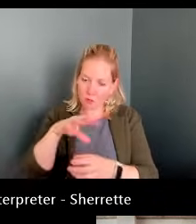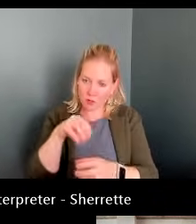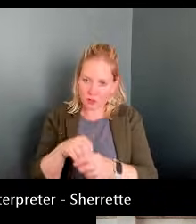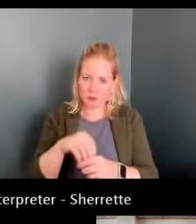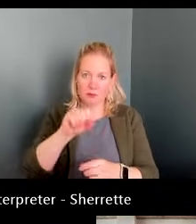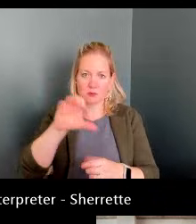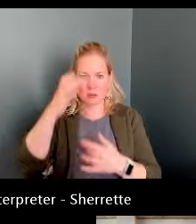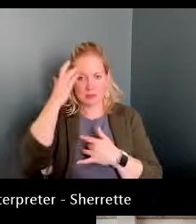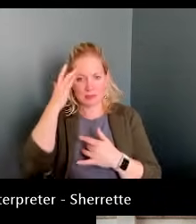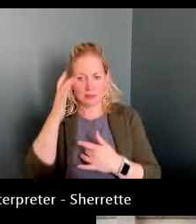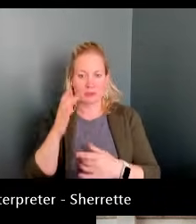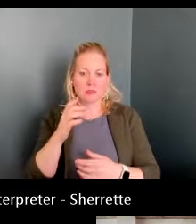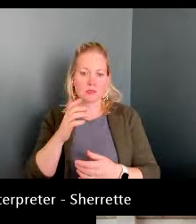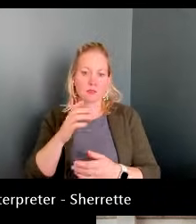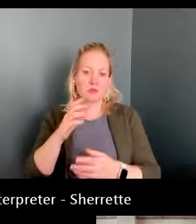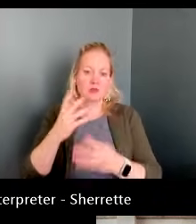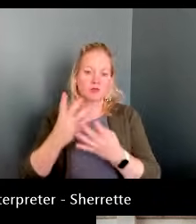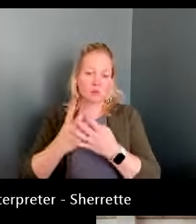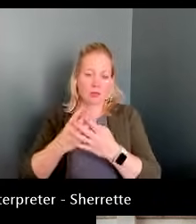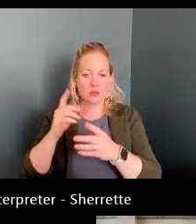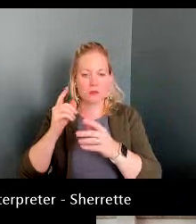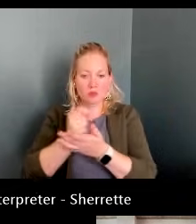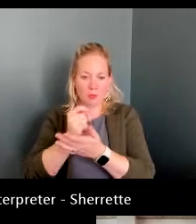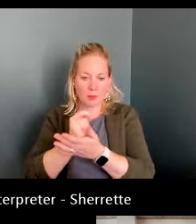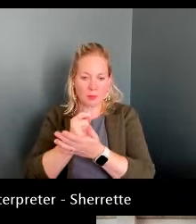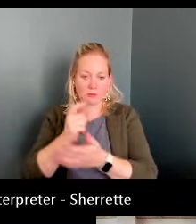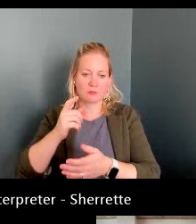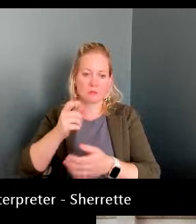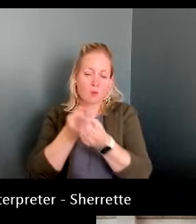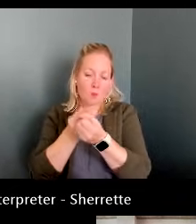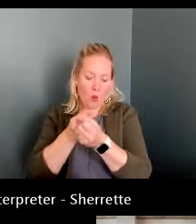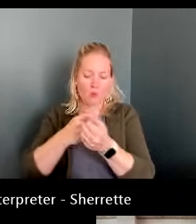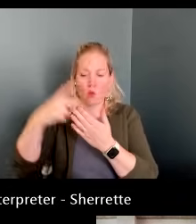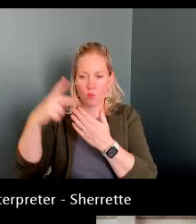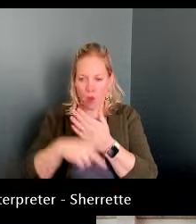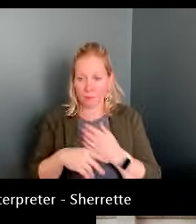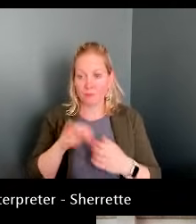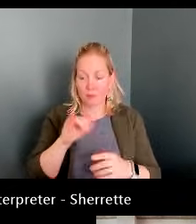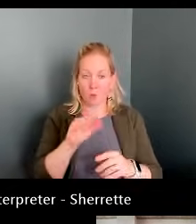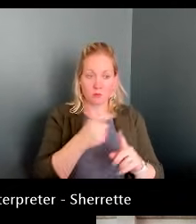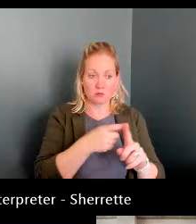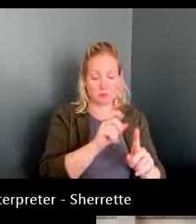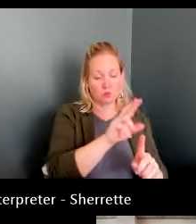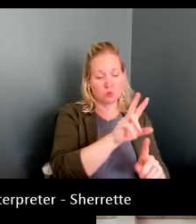which serve 25,000 people with sickle cell disease between 2017 and 2021.